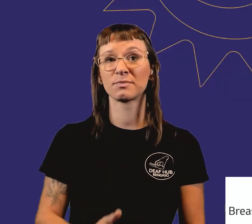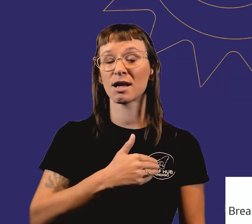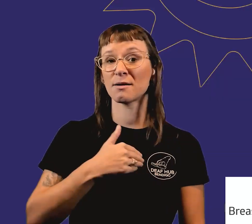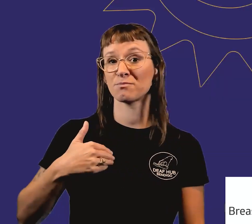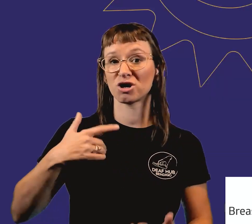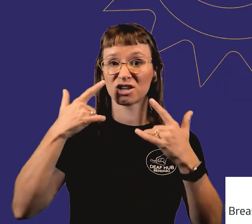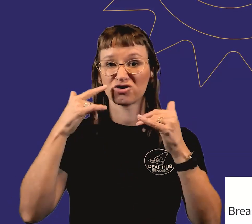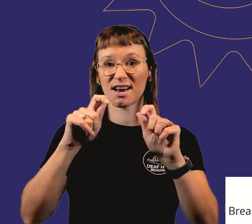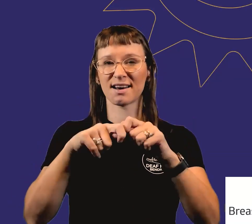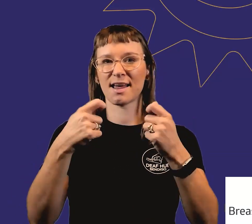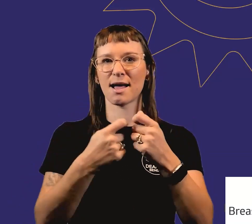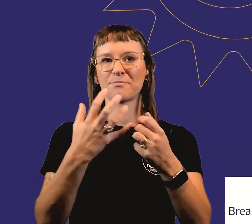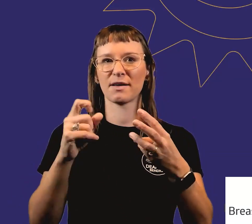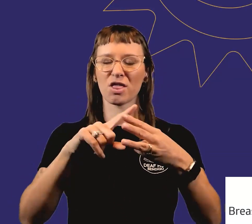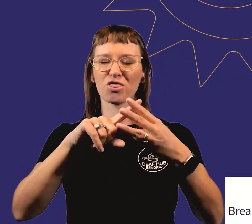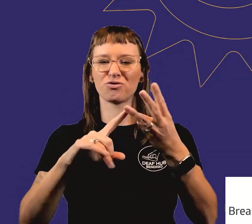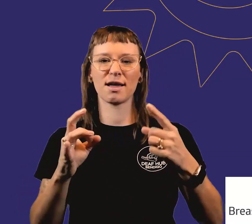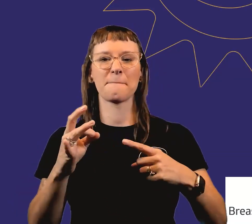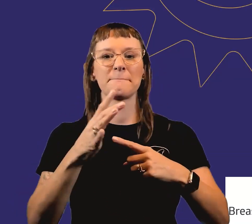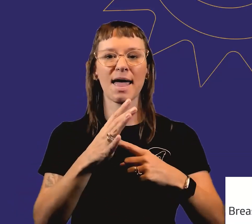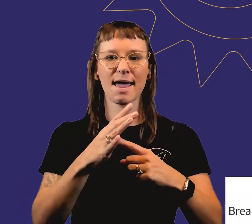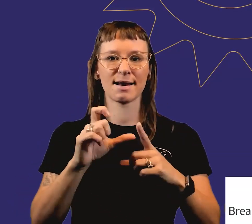The BreastScreen team is made up of three main departments;